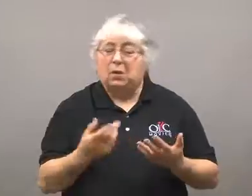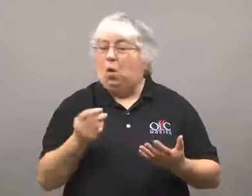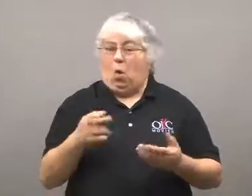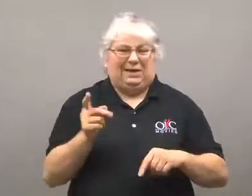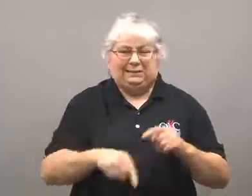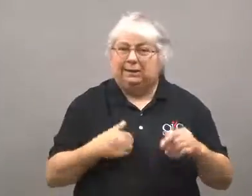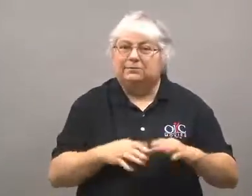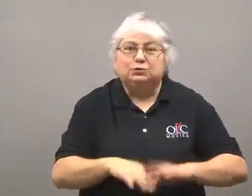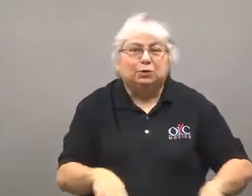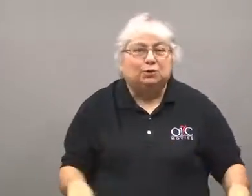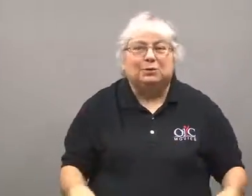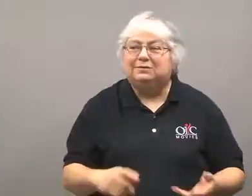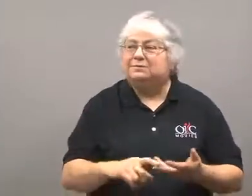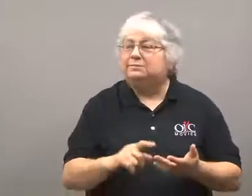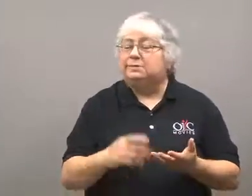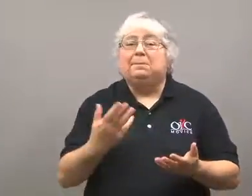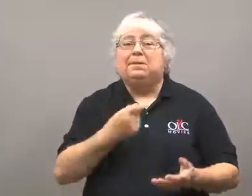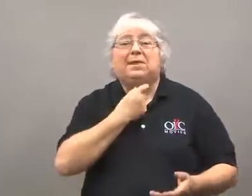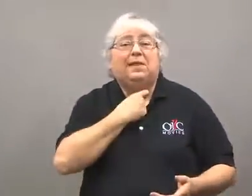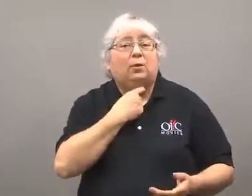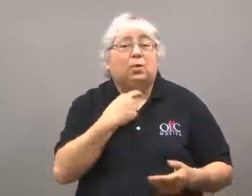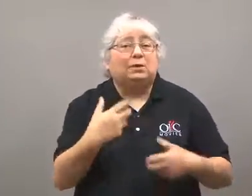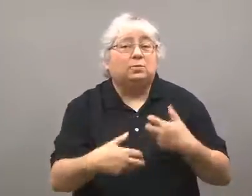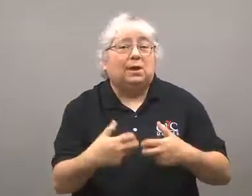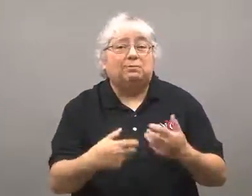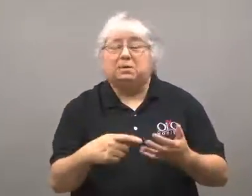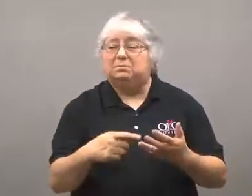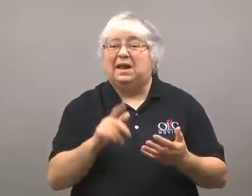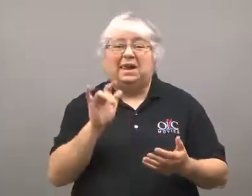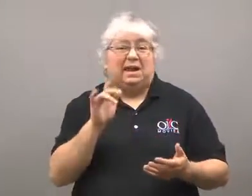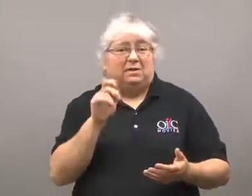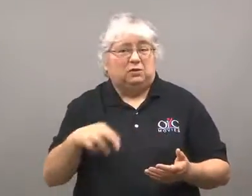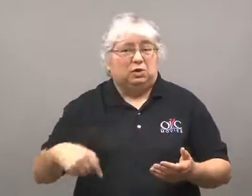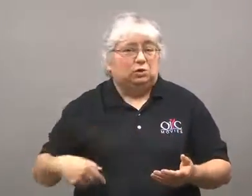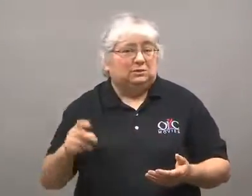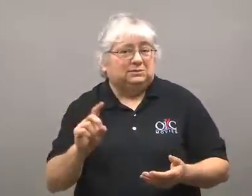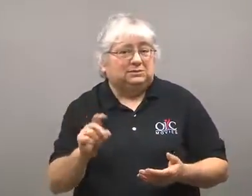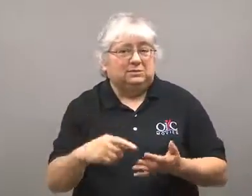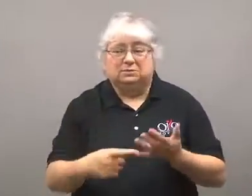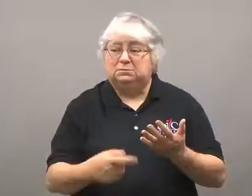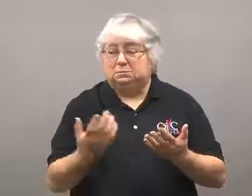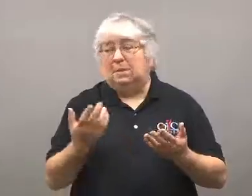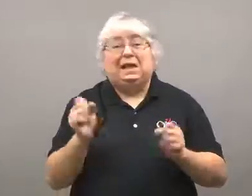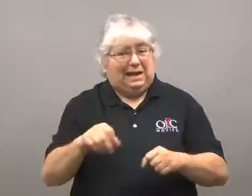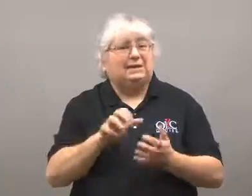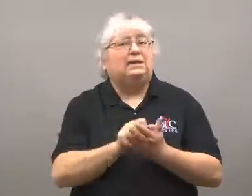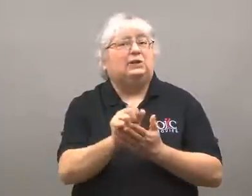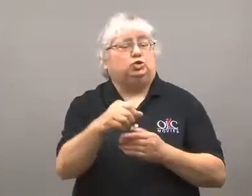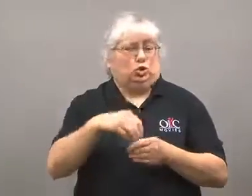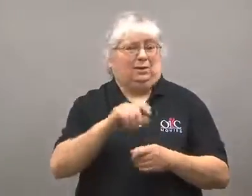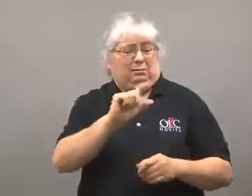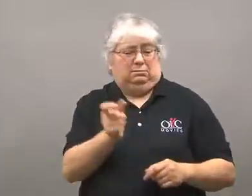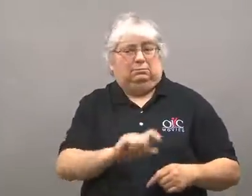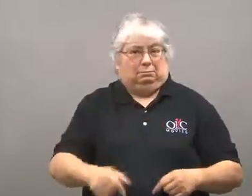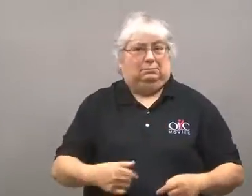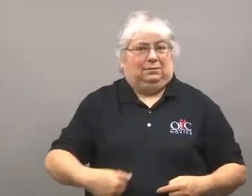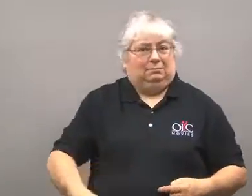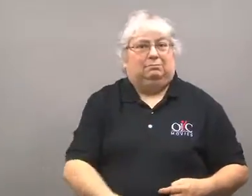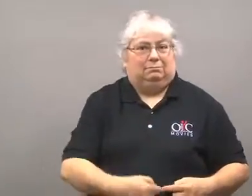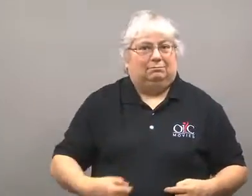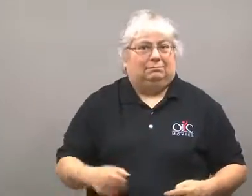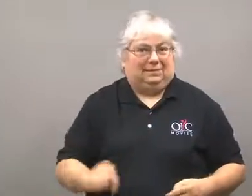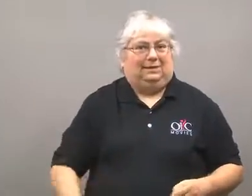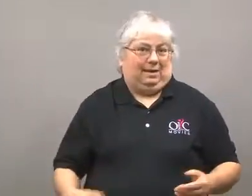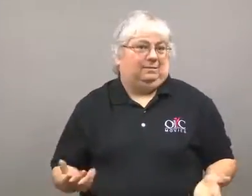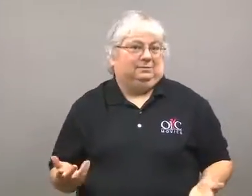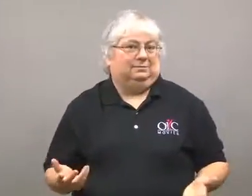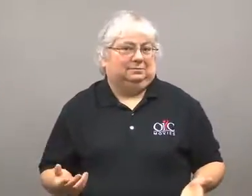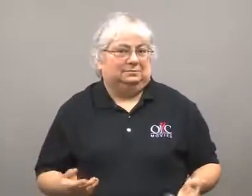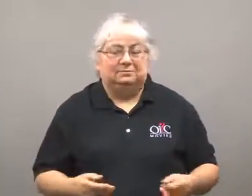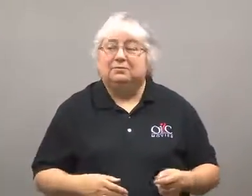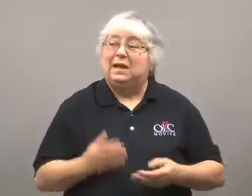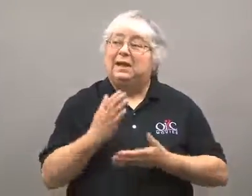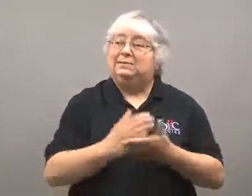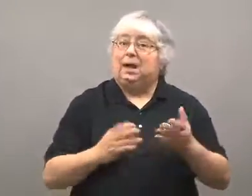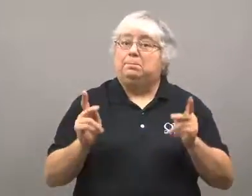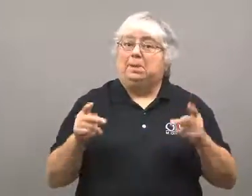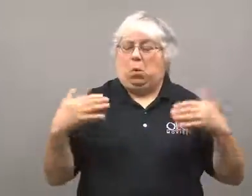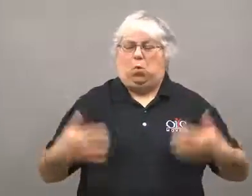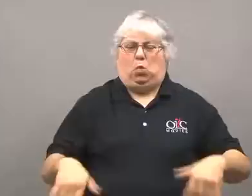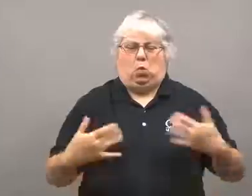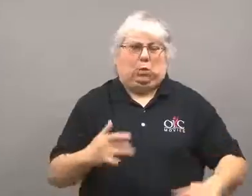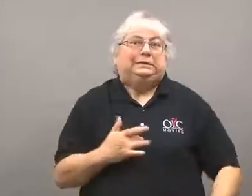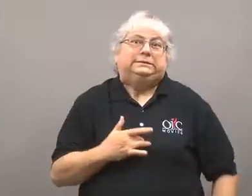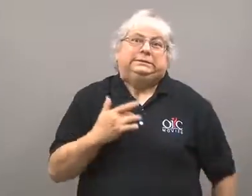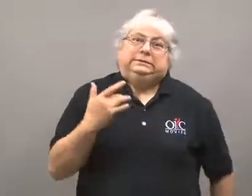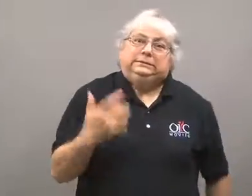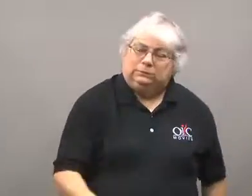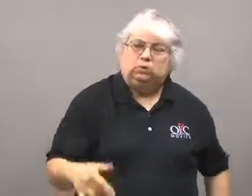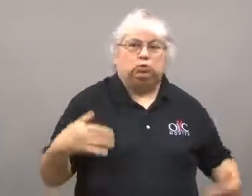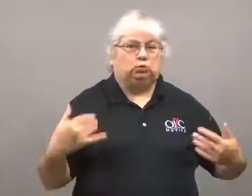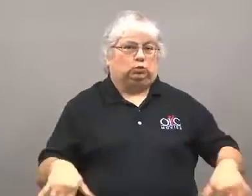infertility, thyroid and liver disease, and cancer of the intestines.